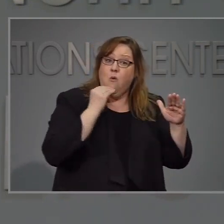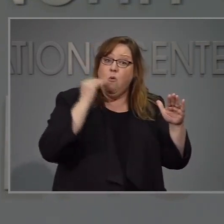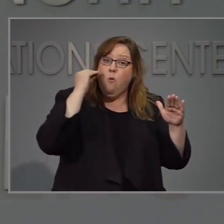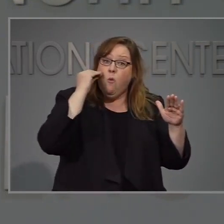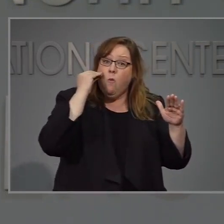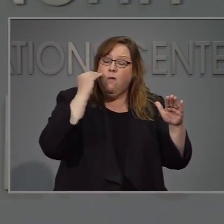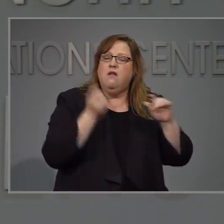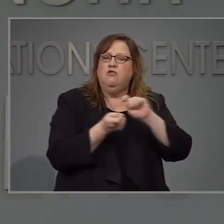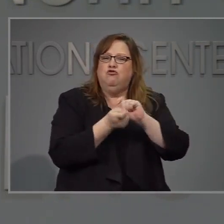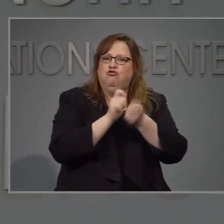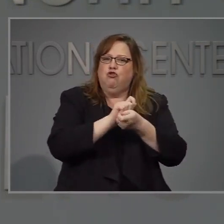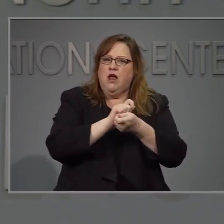THAN ORIGINALLY ENVISIONED.